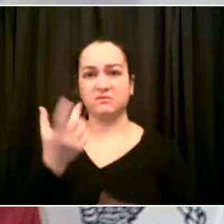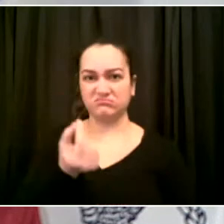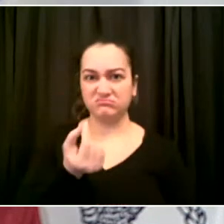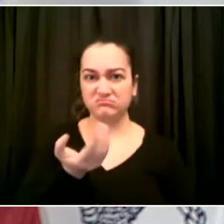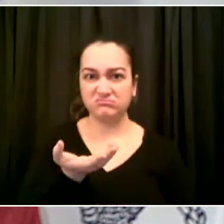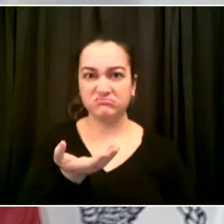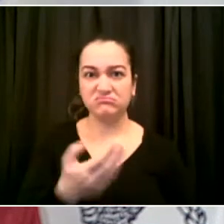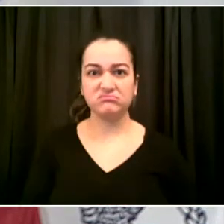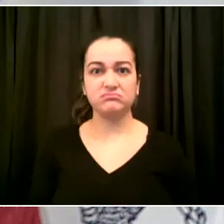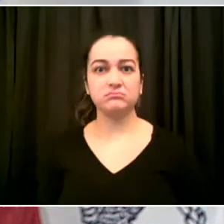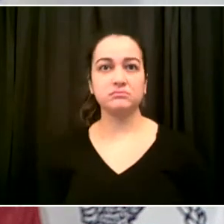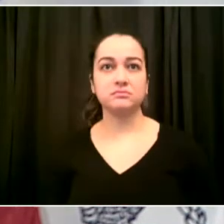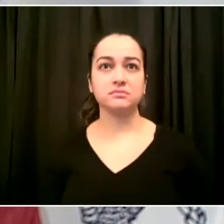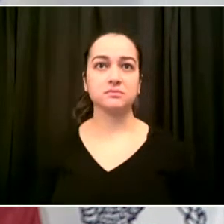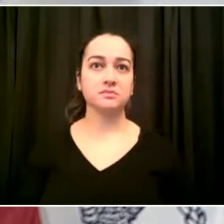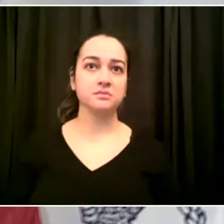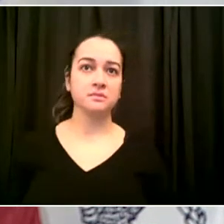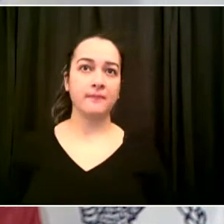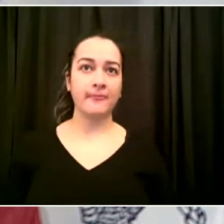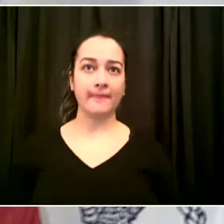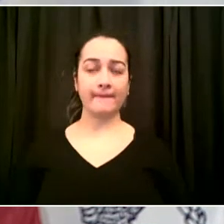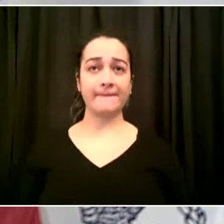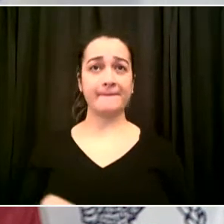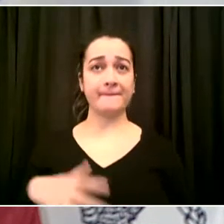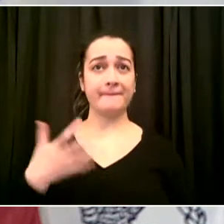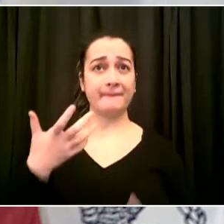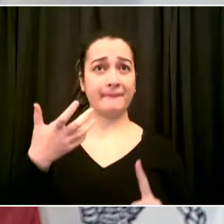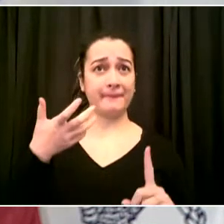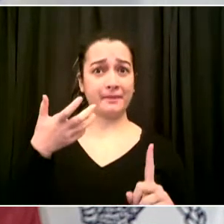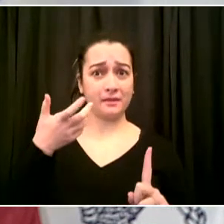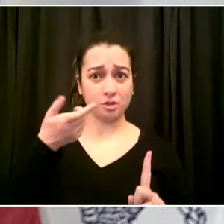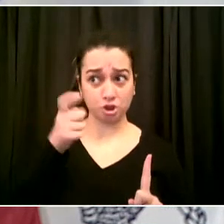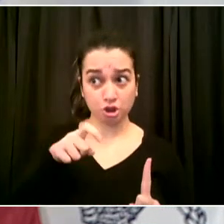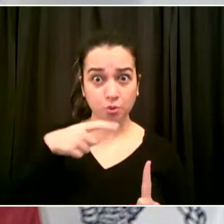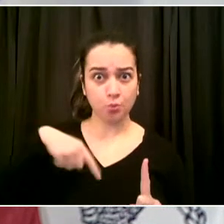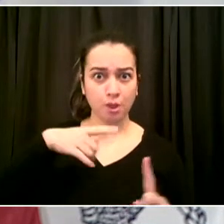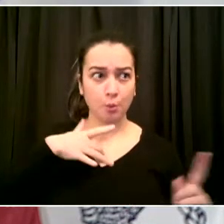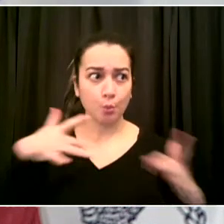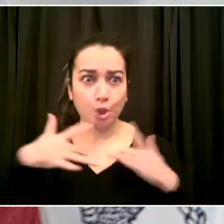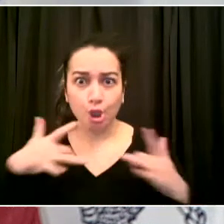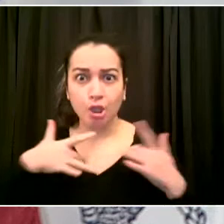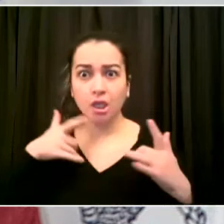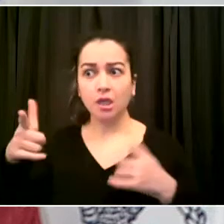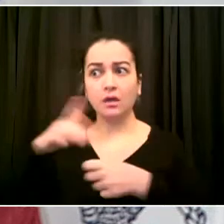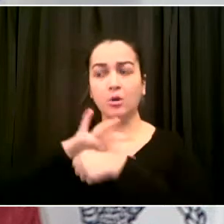FINDING OUT MORE E ABOUT THIS TO DETERMINE IF IT